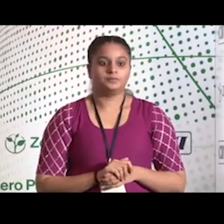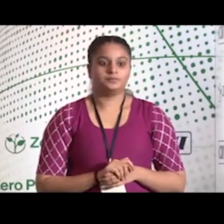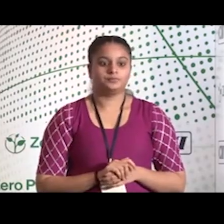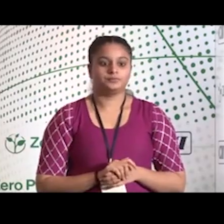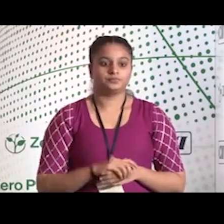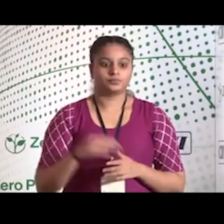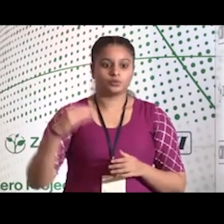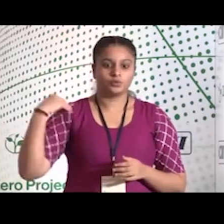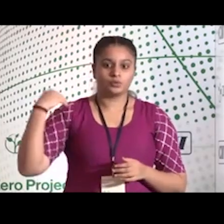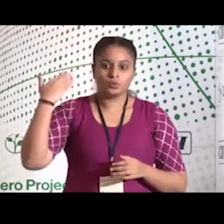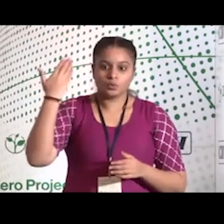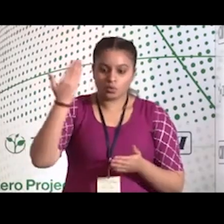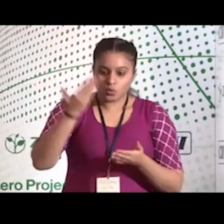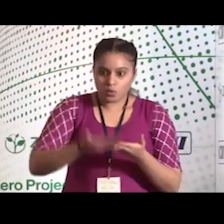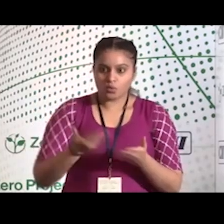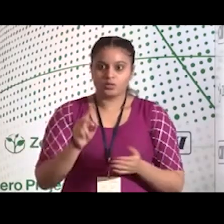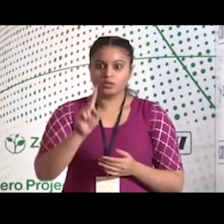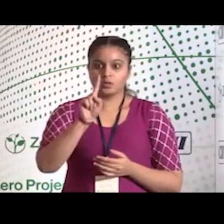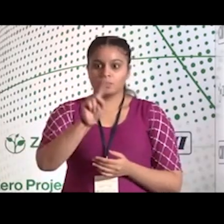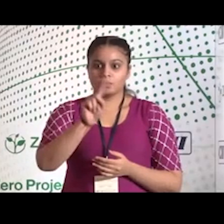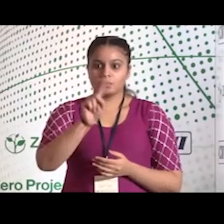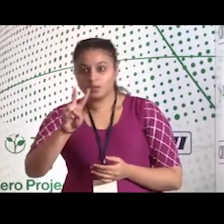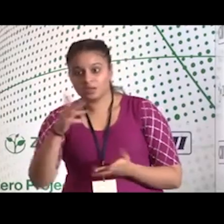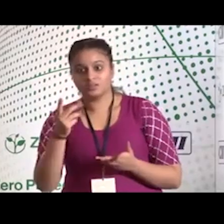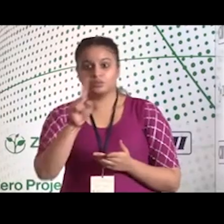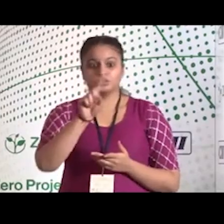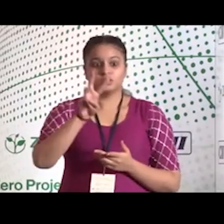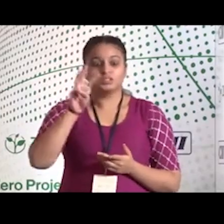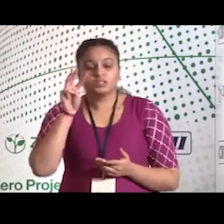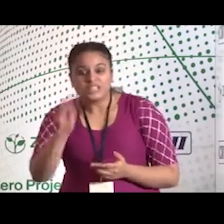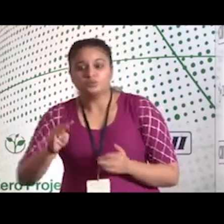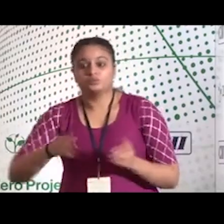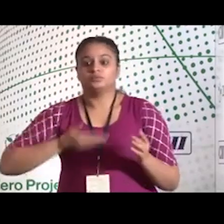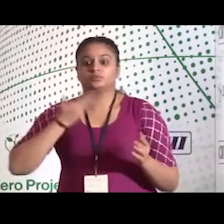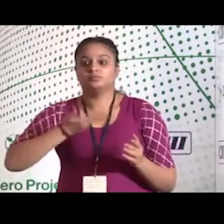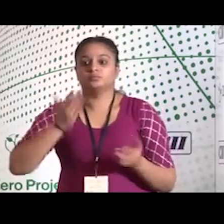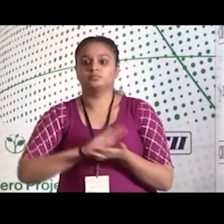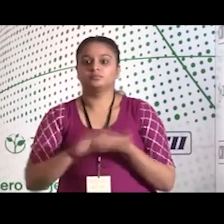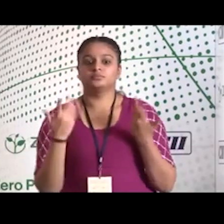But even Barbara had done local work learning that you do all the blood